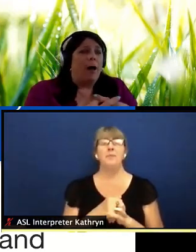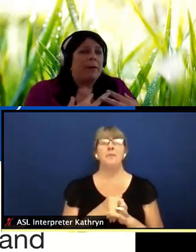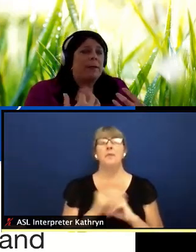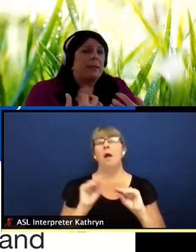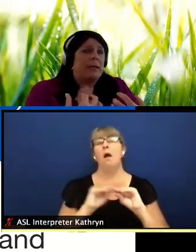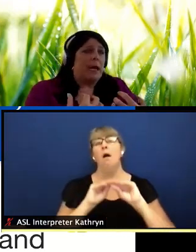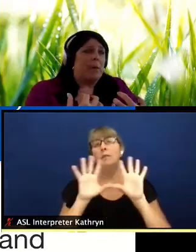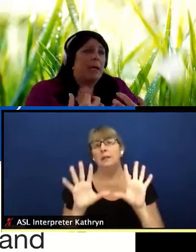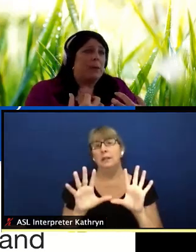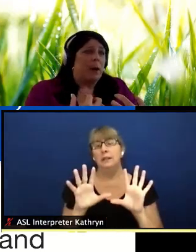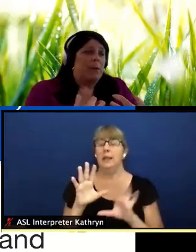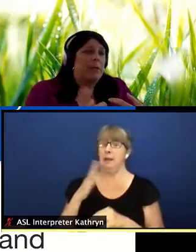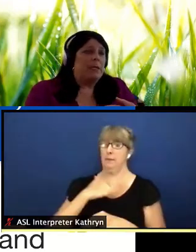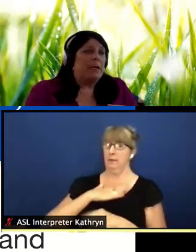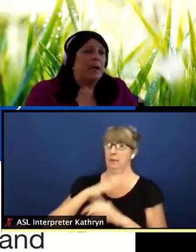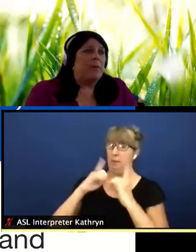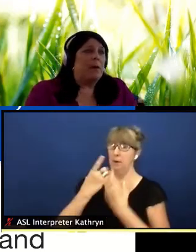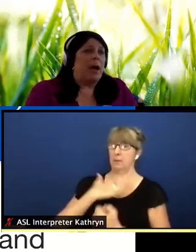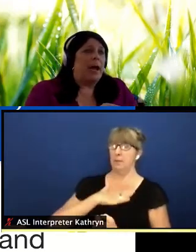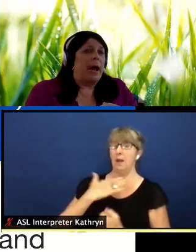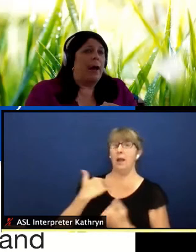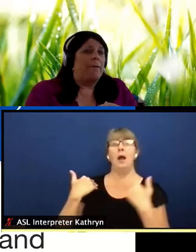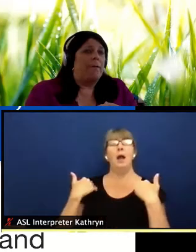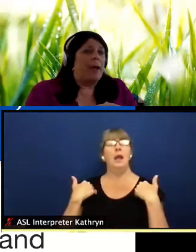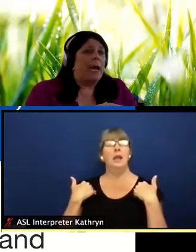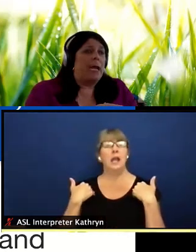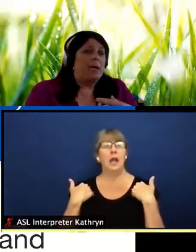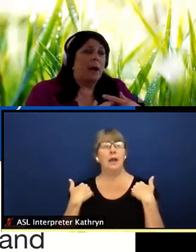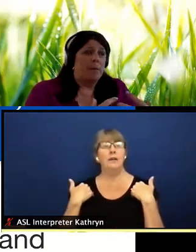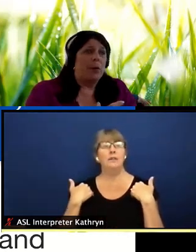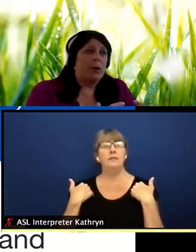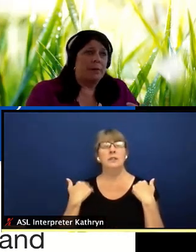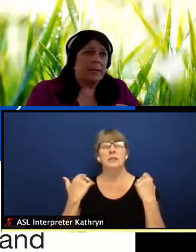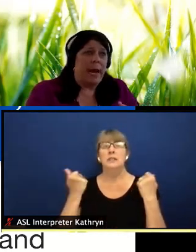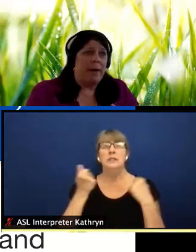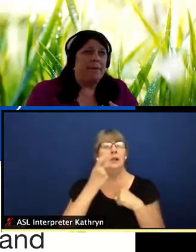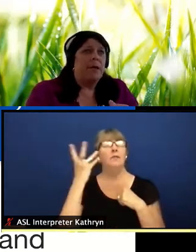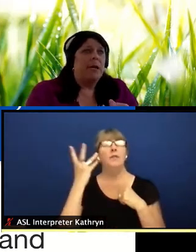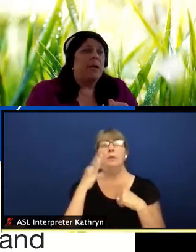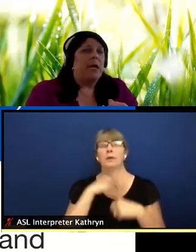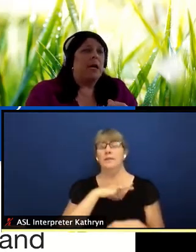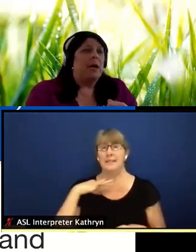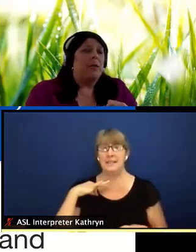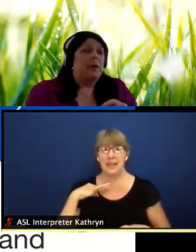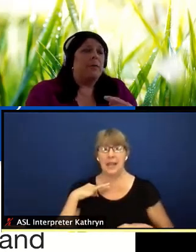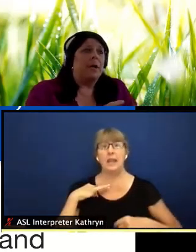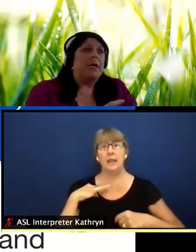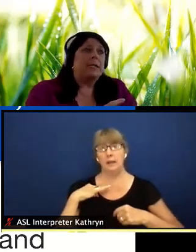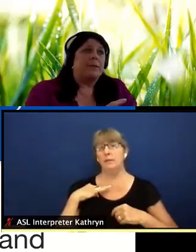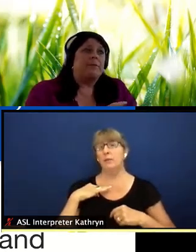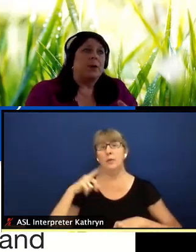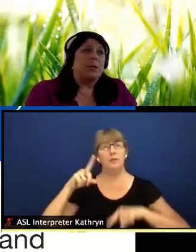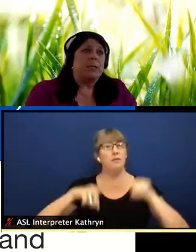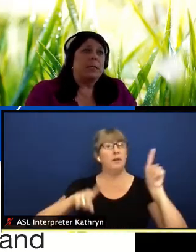Obviously, and my department. I have a number of staff with very different focuses,